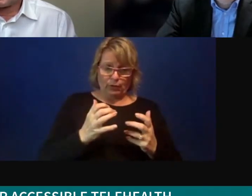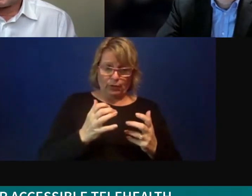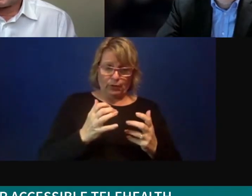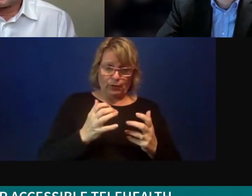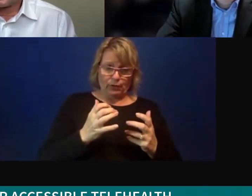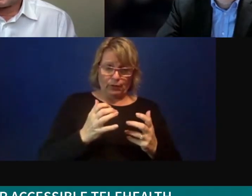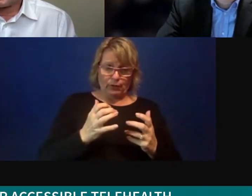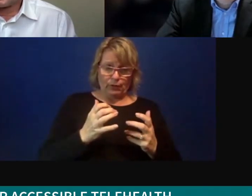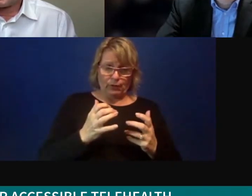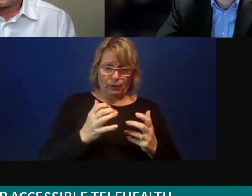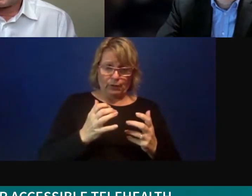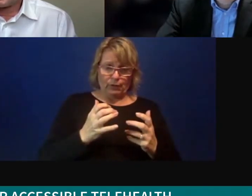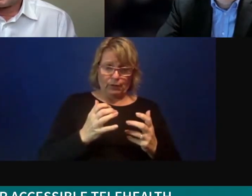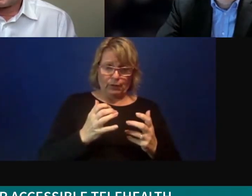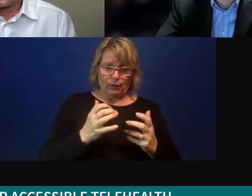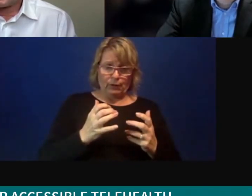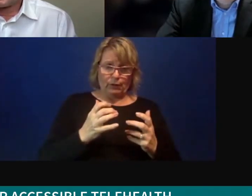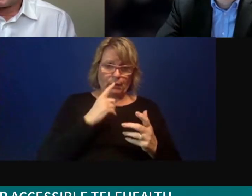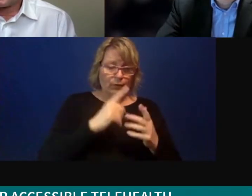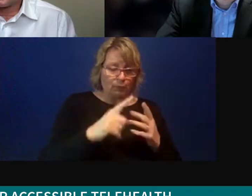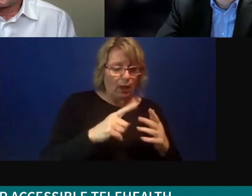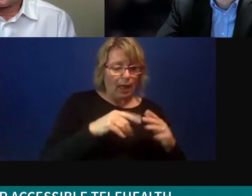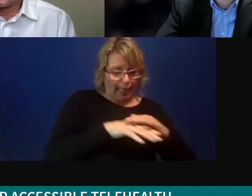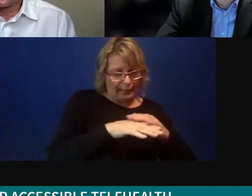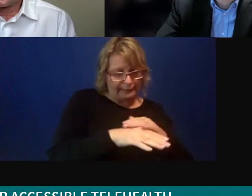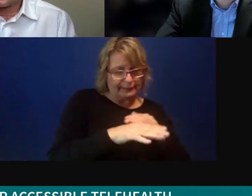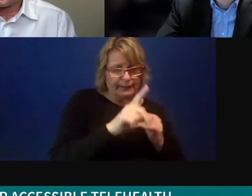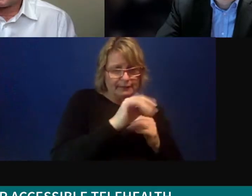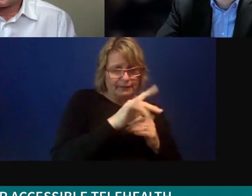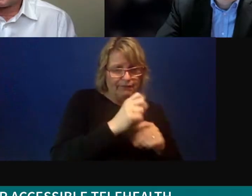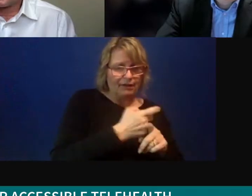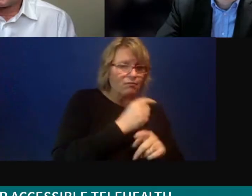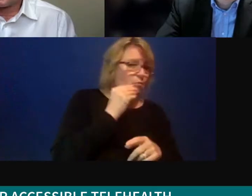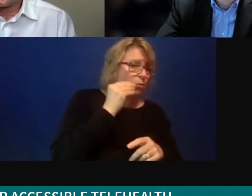if I wanna passively get access to device data from home, like, insulin pump,